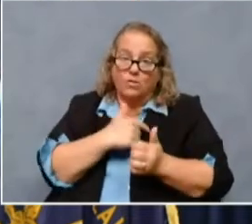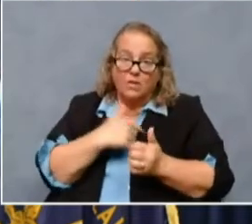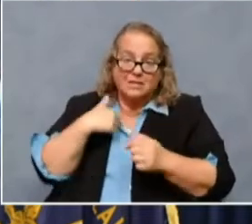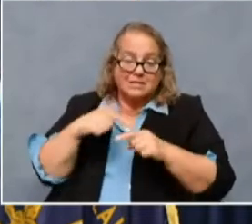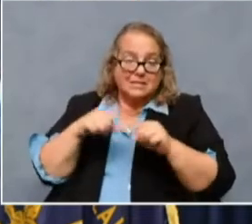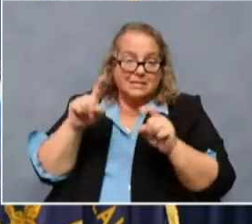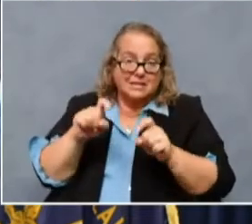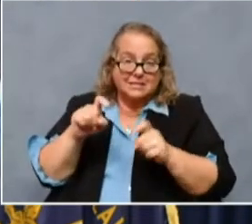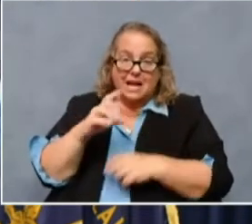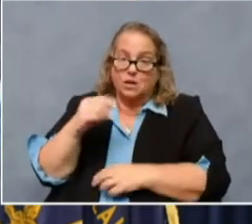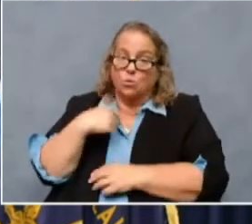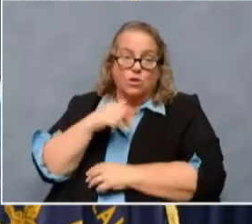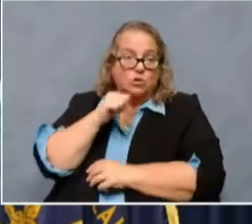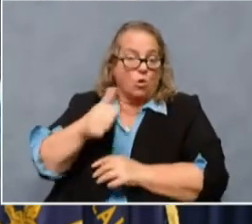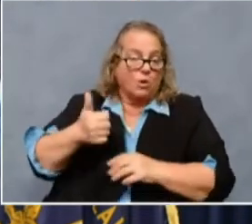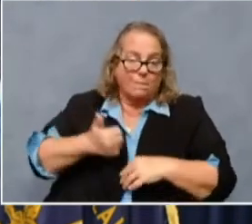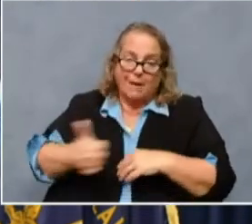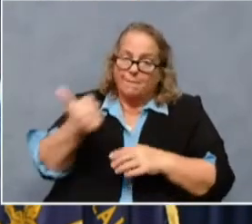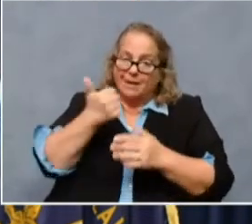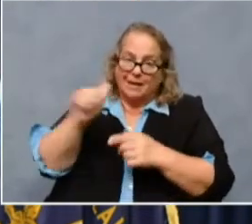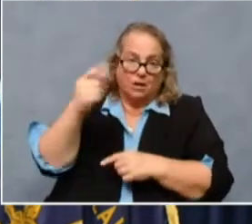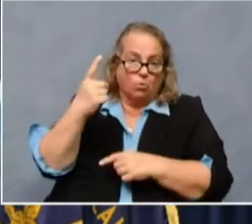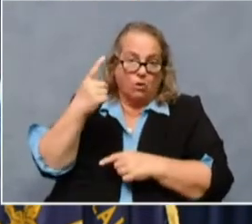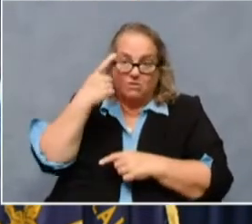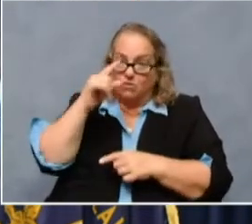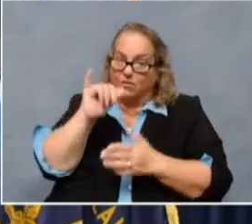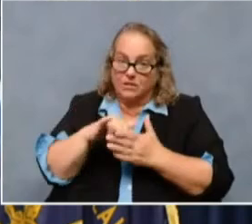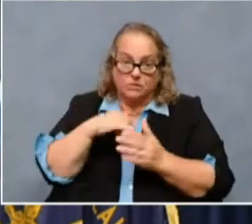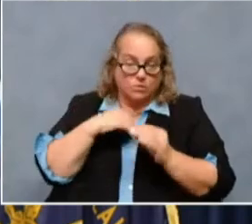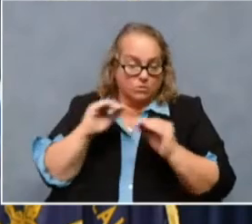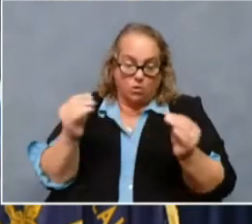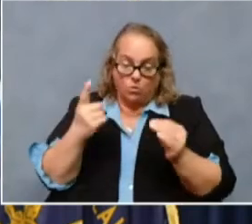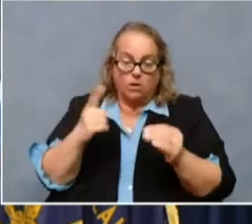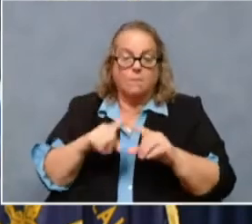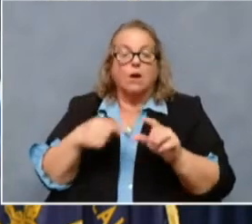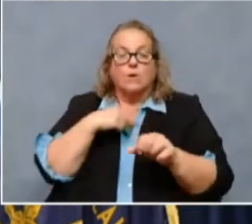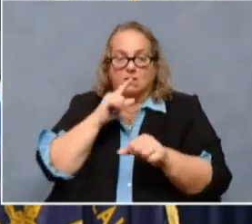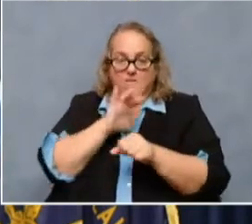anyone for this. But we've confirmed that the duplicate reporting occurred